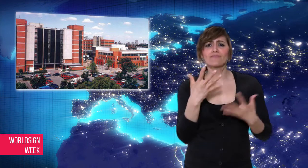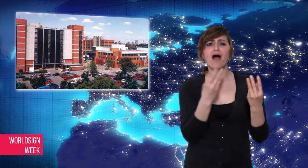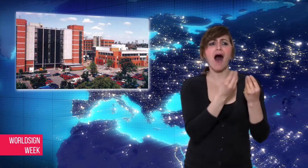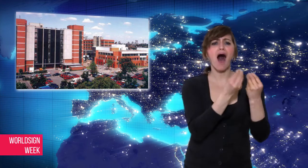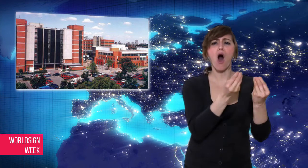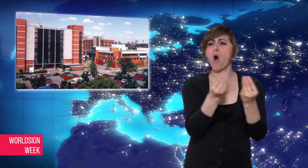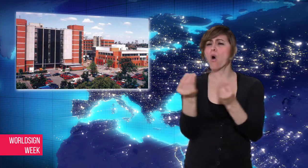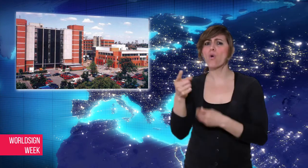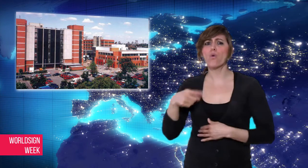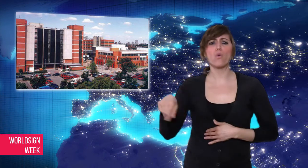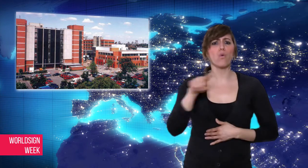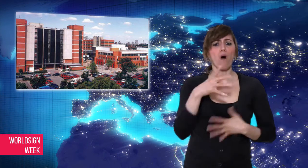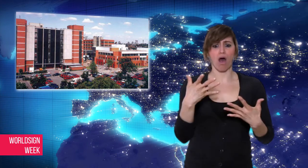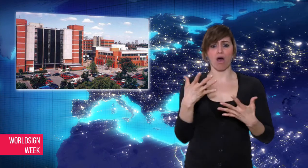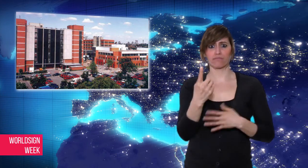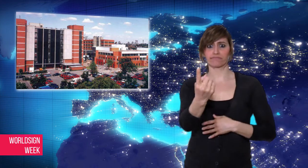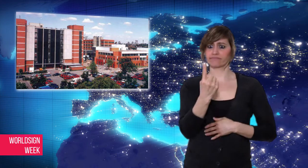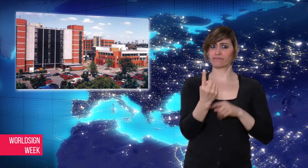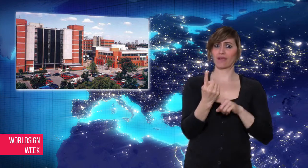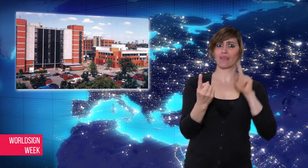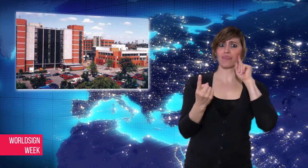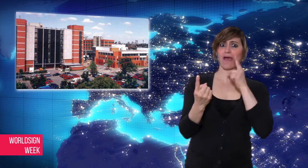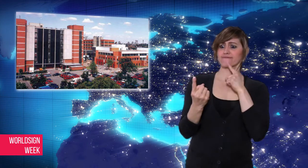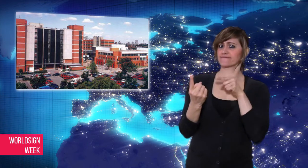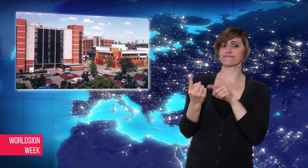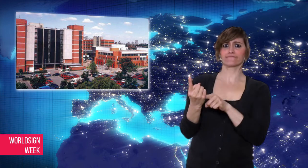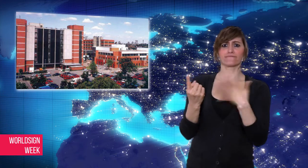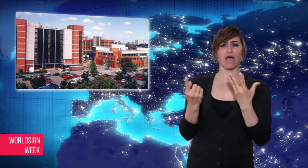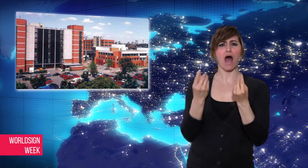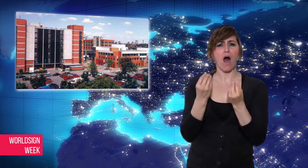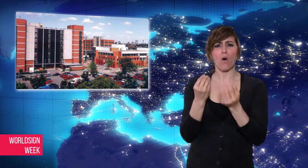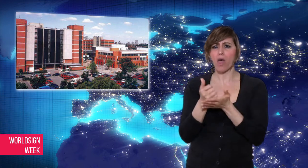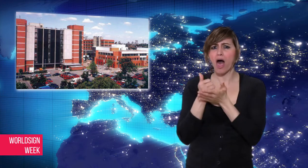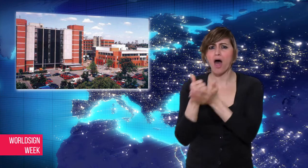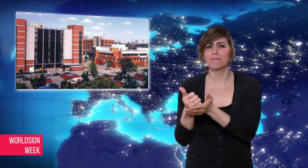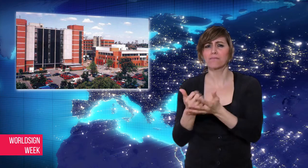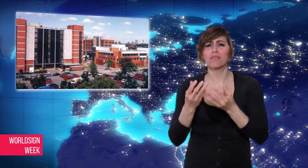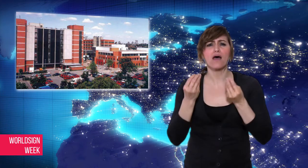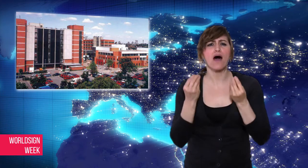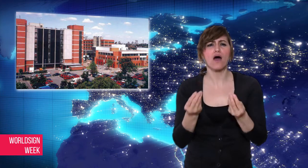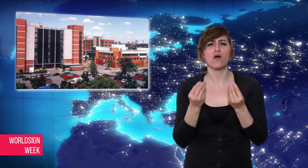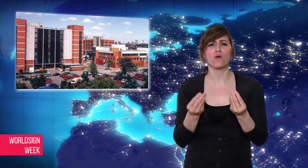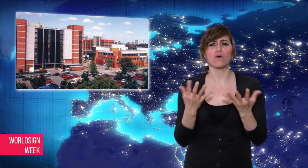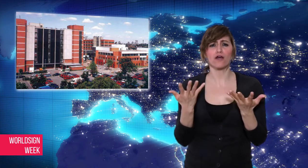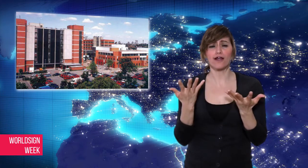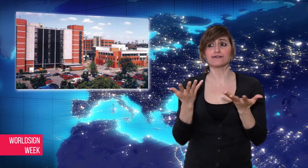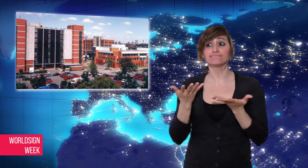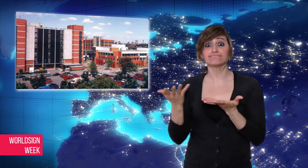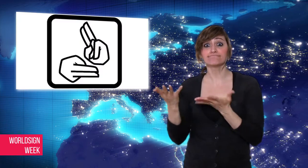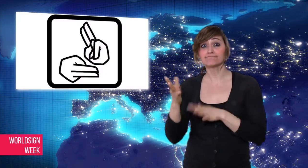patients, and reported getting only one